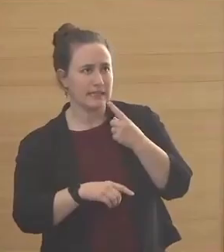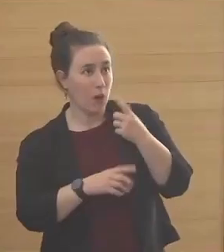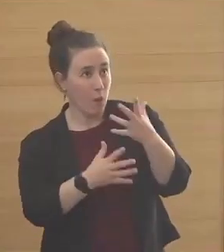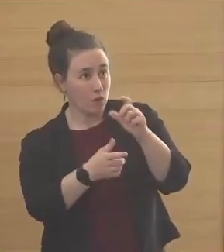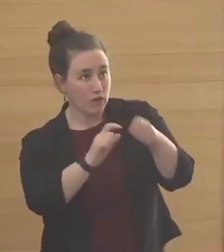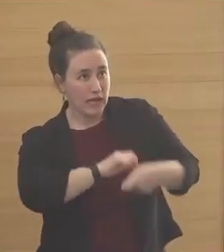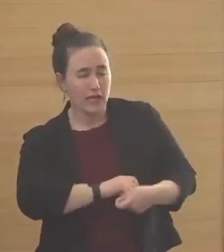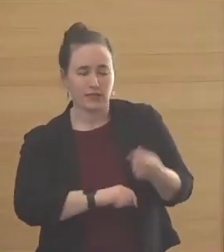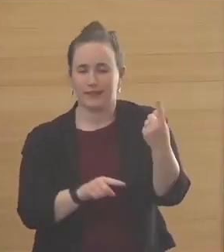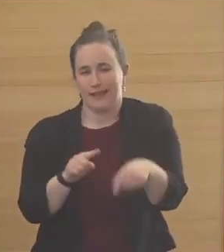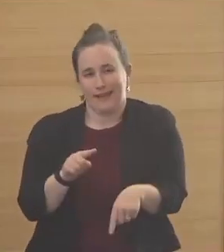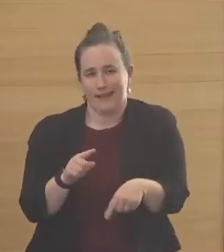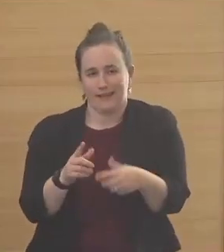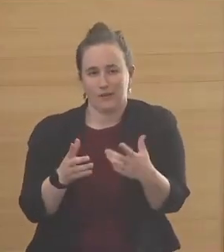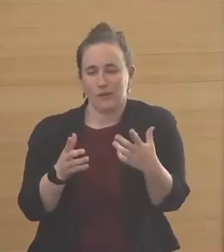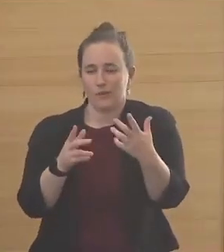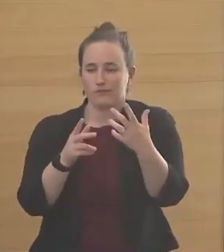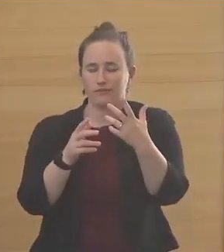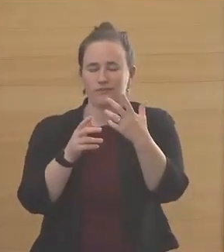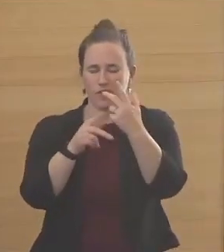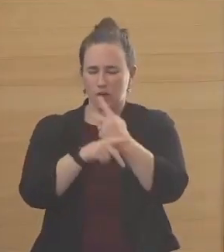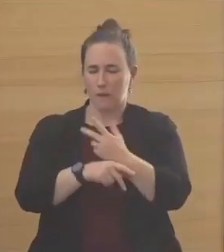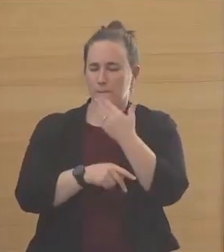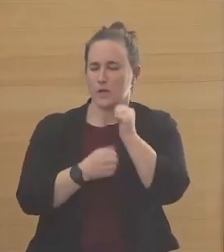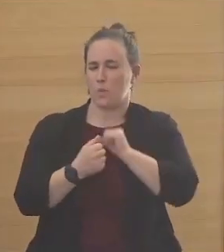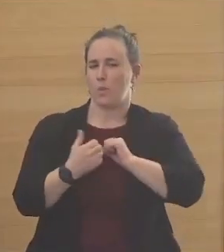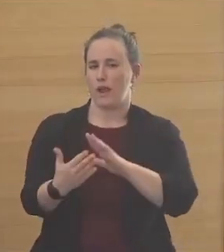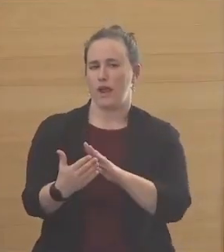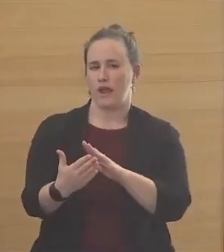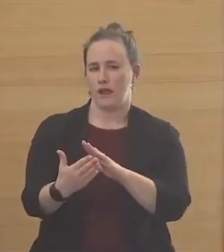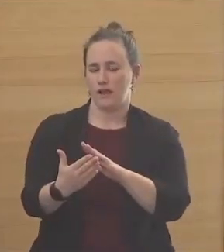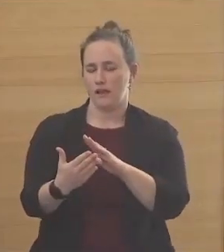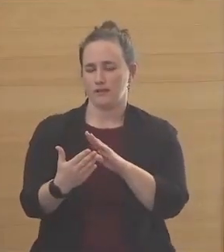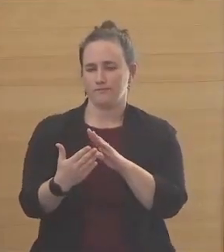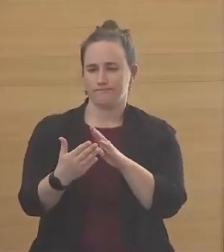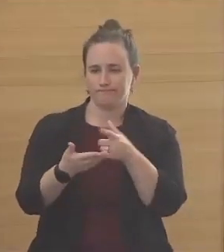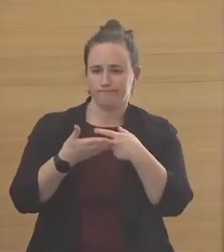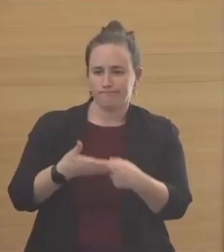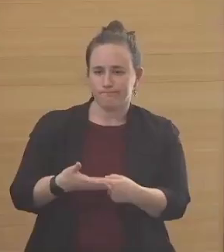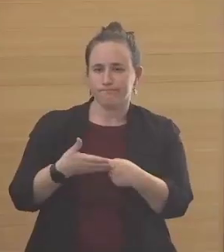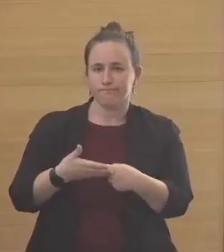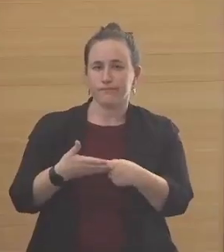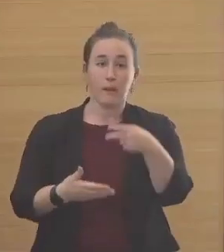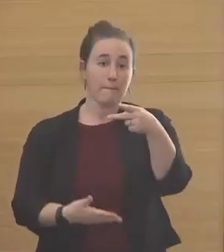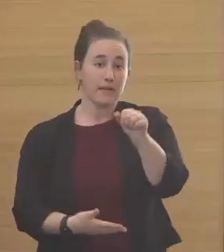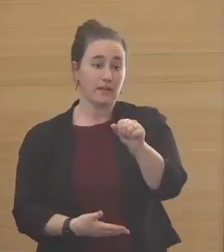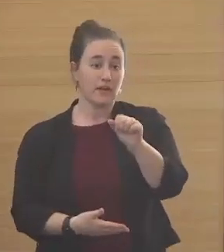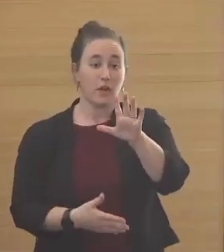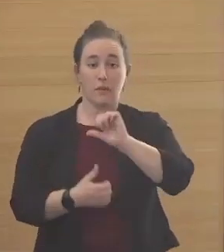the best way to approach that is. And in Pennsylvania, their method was that they